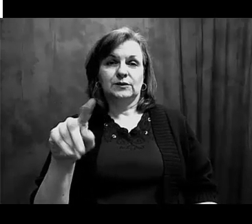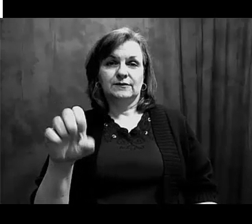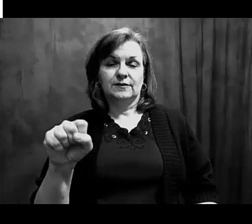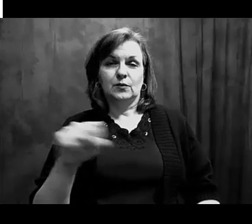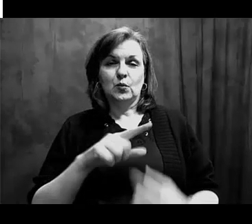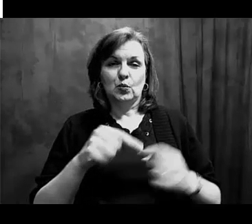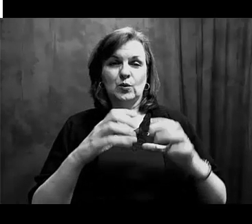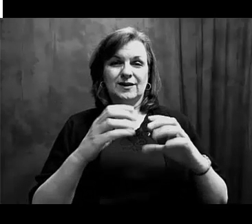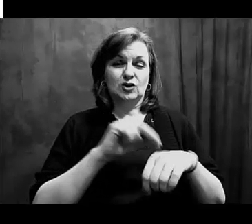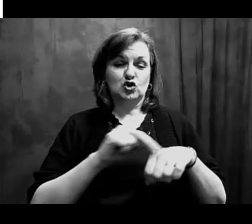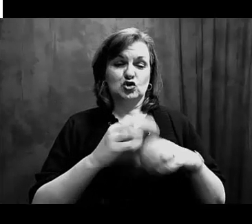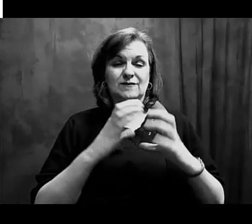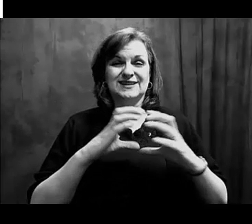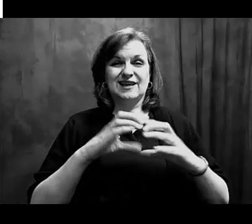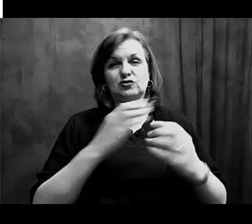resting state